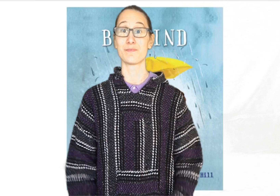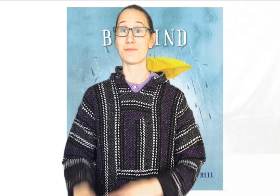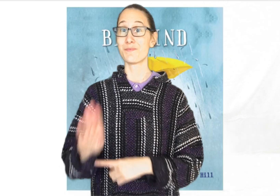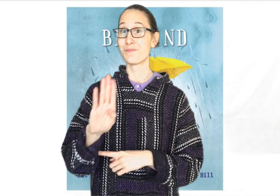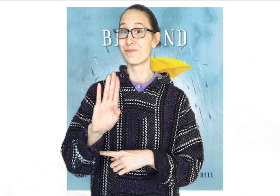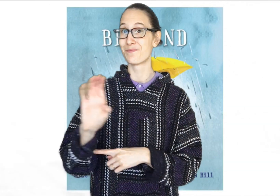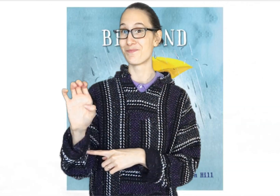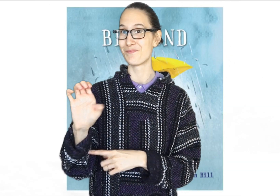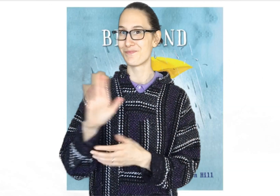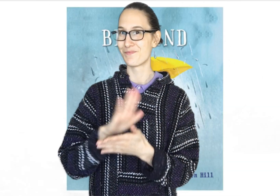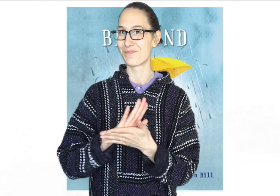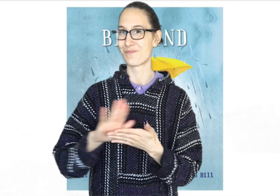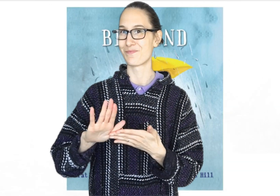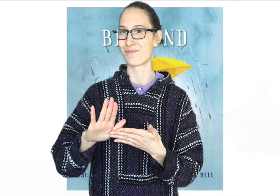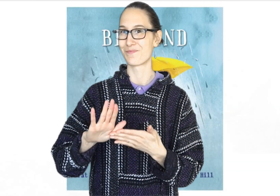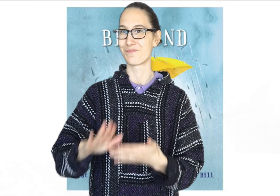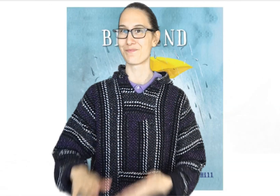"Be Kind"